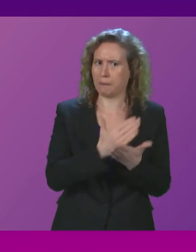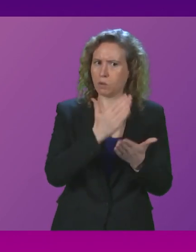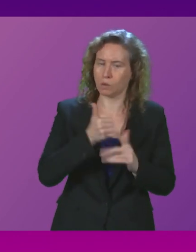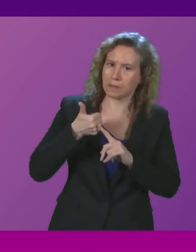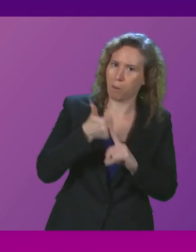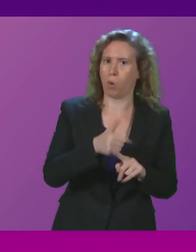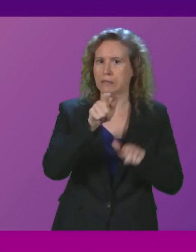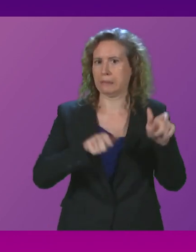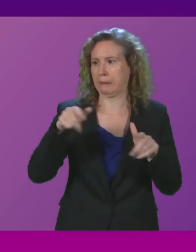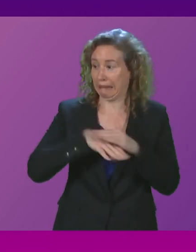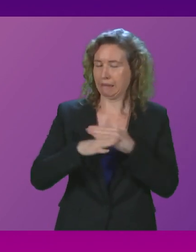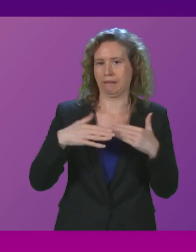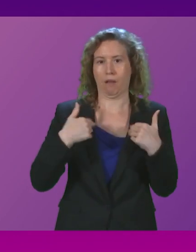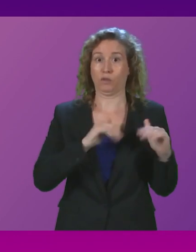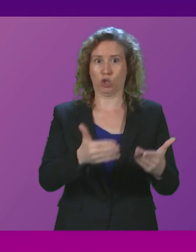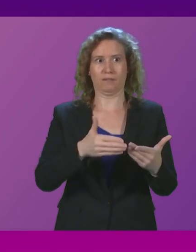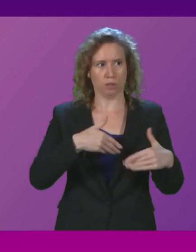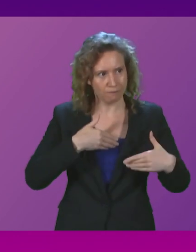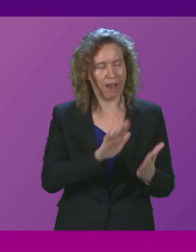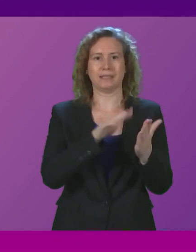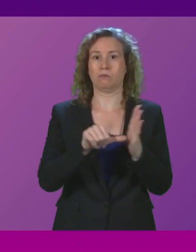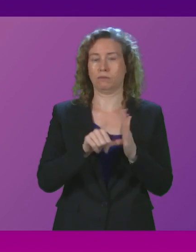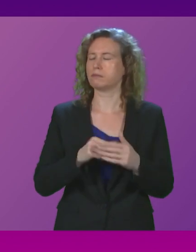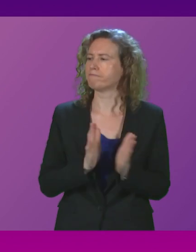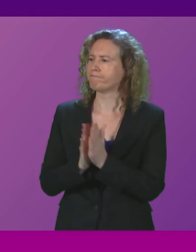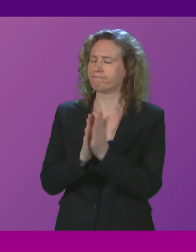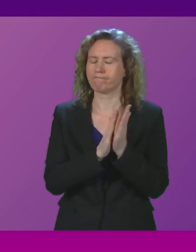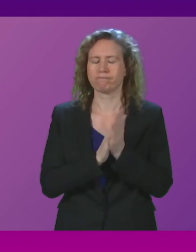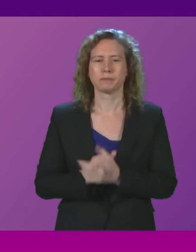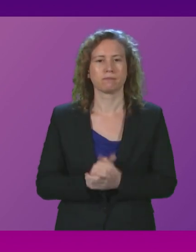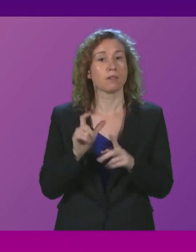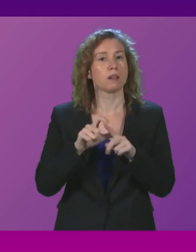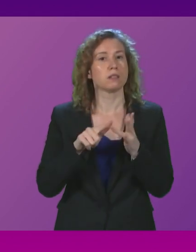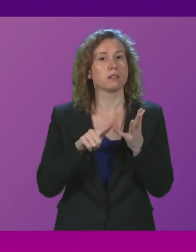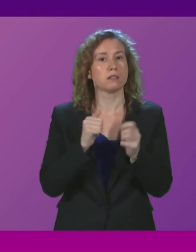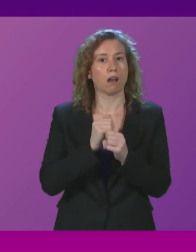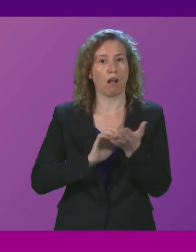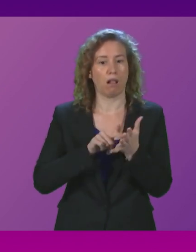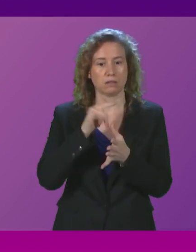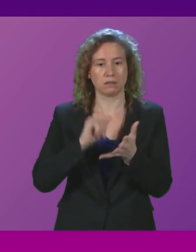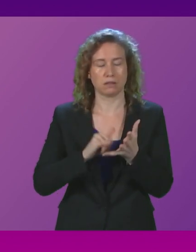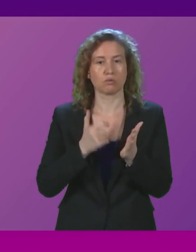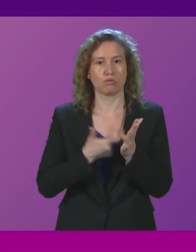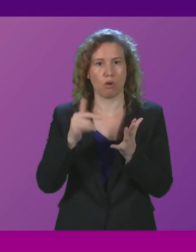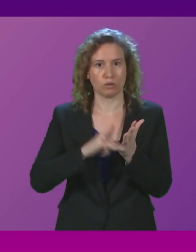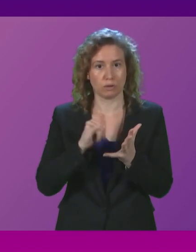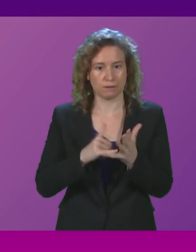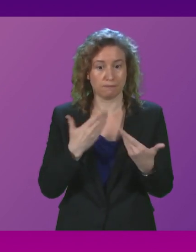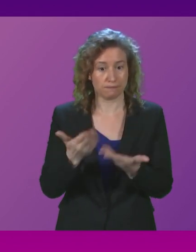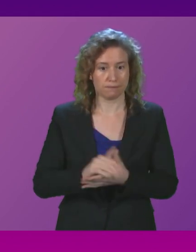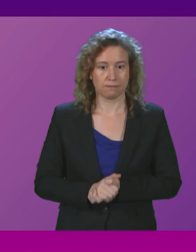in our health service to tackle them.